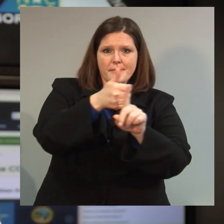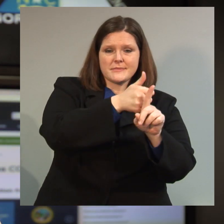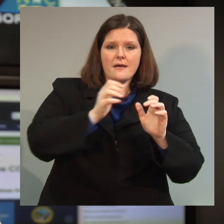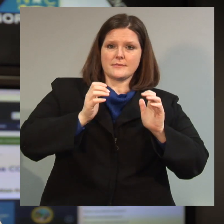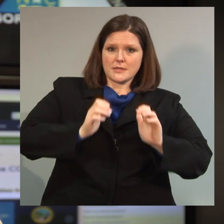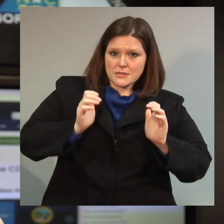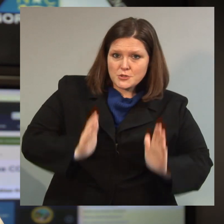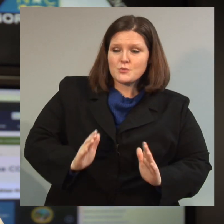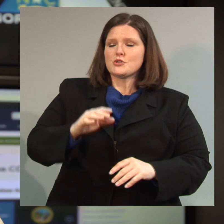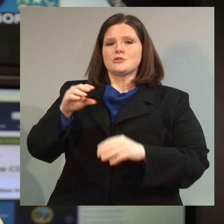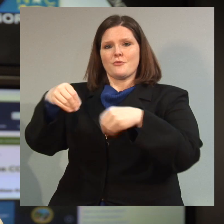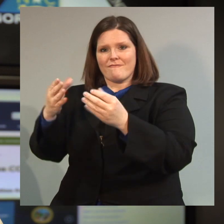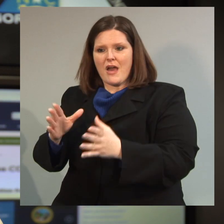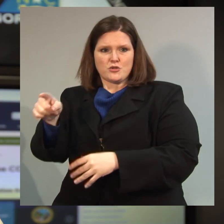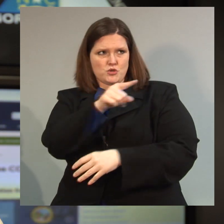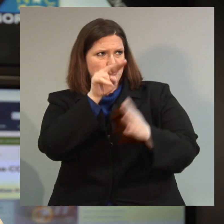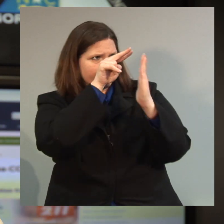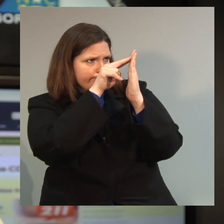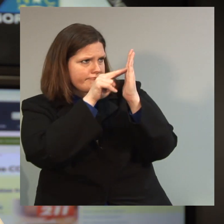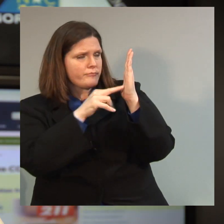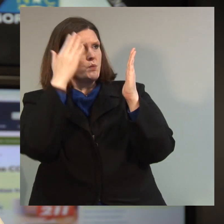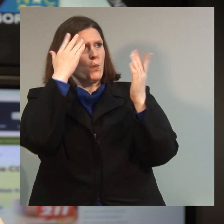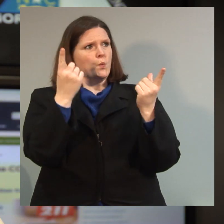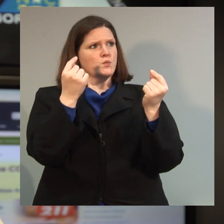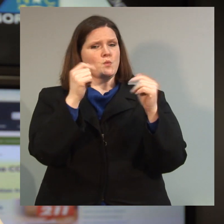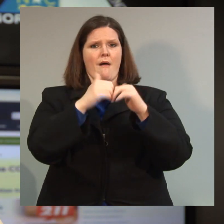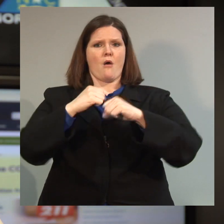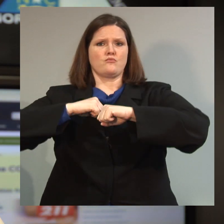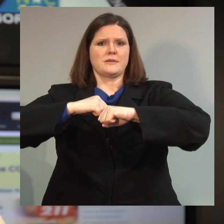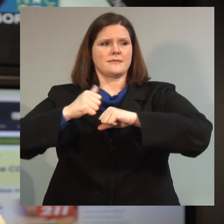providers so that everyone has the information they need to stay safe.